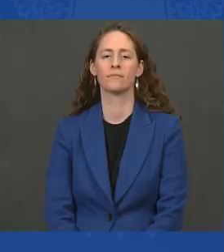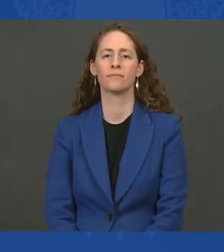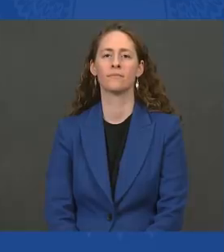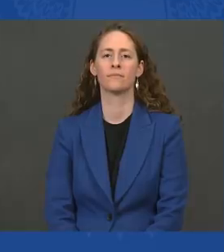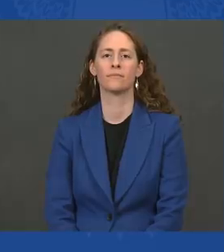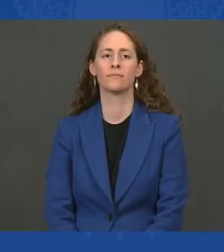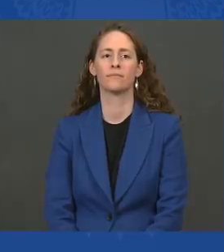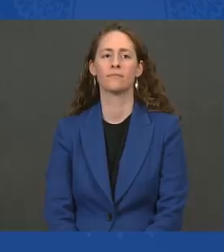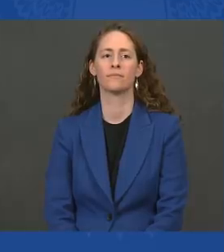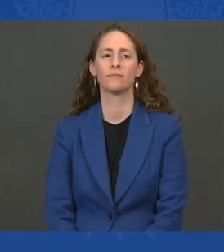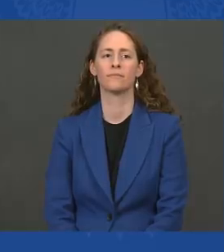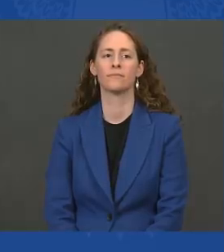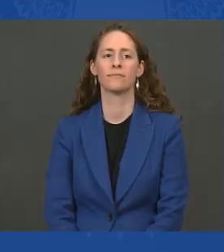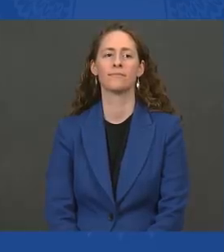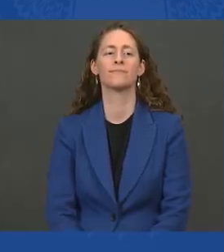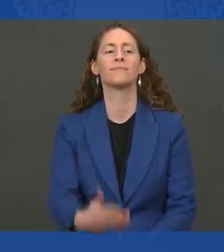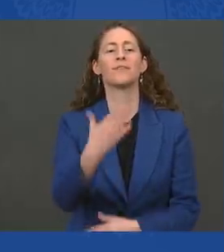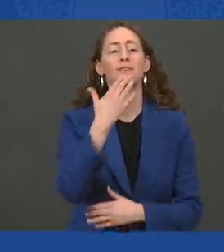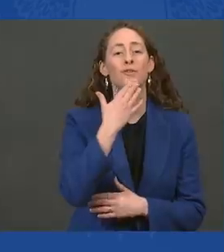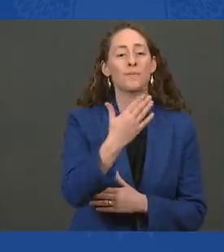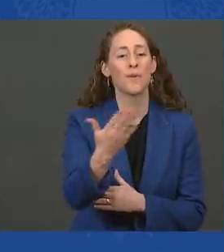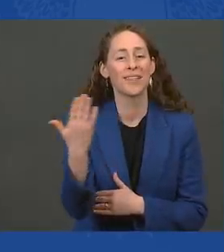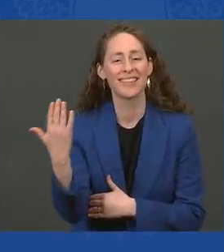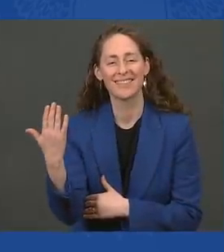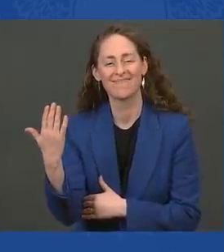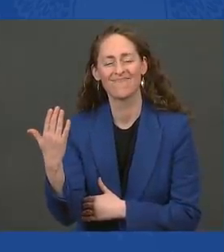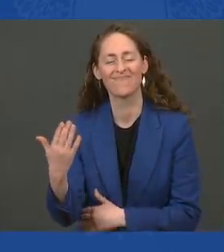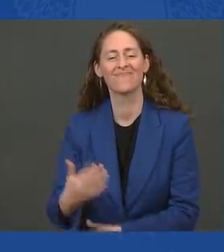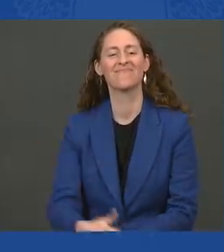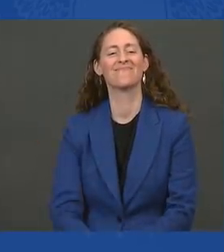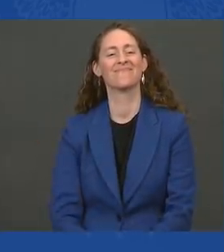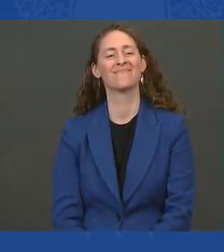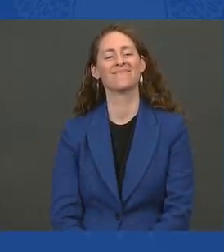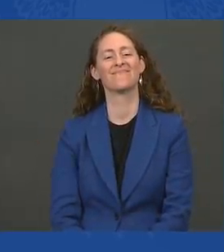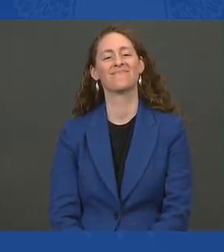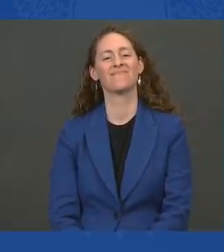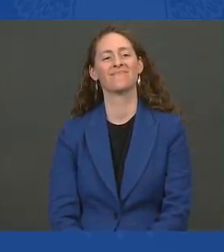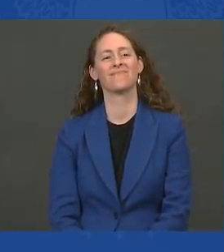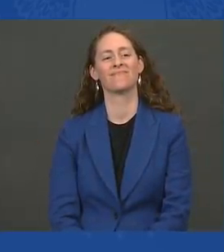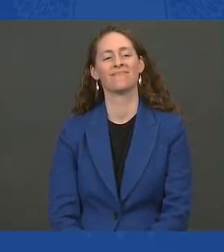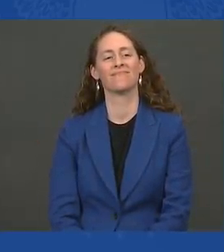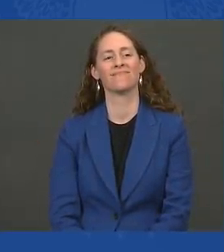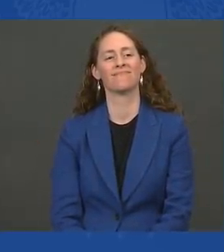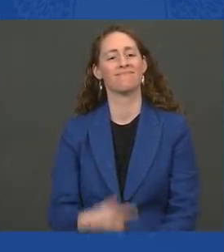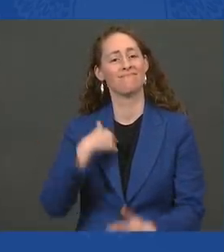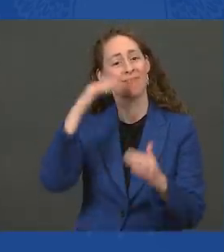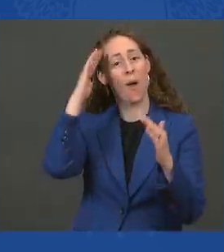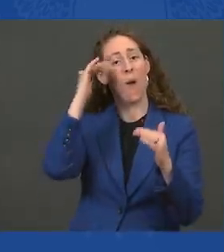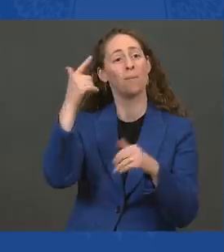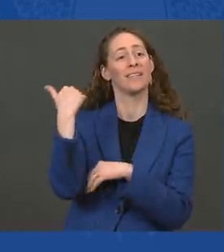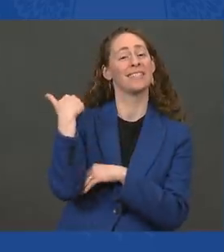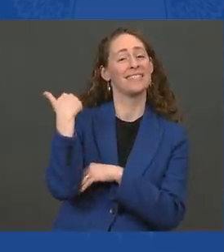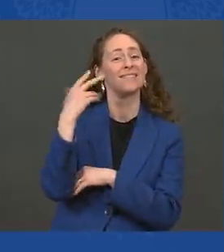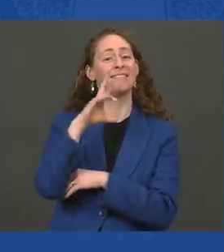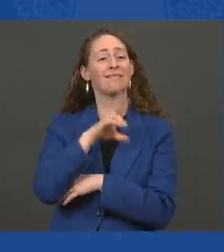The President: Good morning, folks. I hope you all had a happy Thanksgiving -- able to get together with your family and friends.